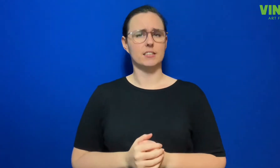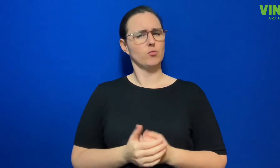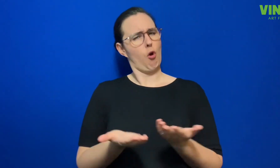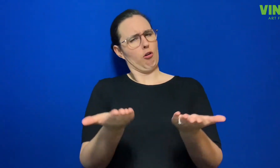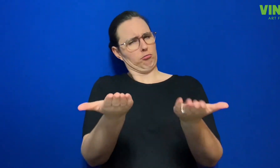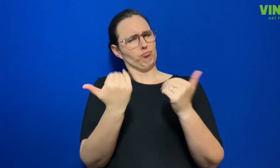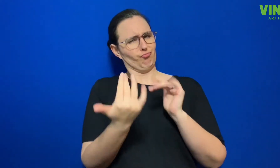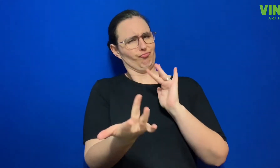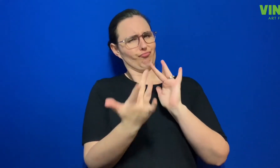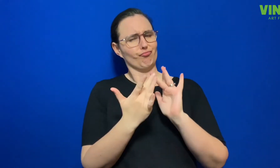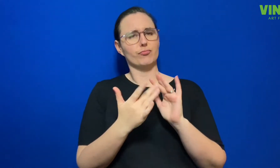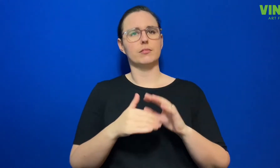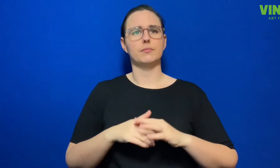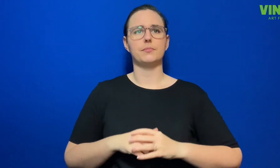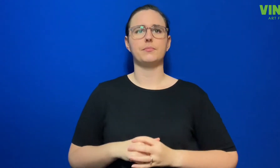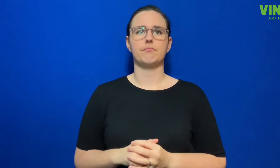don’t hesitate to check in!